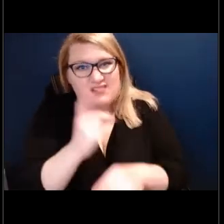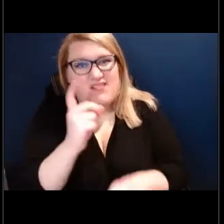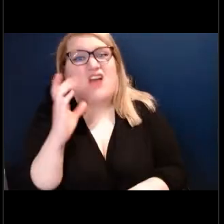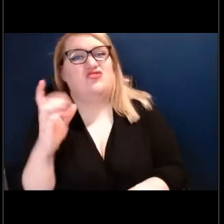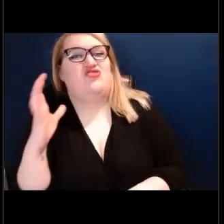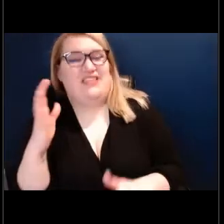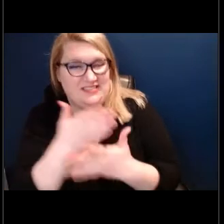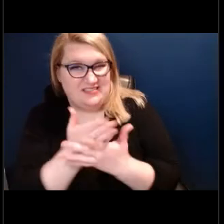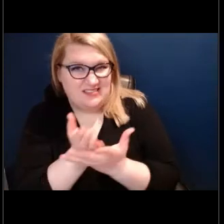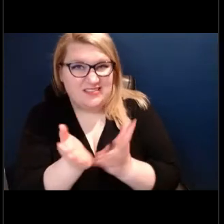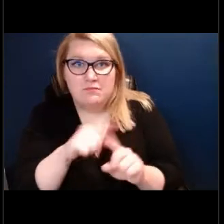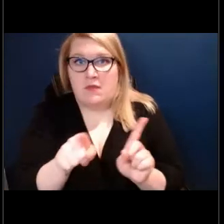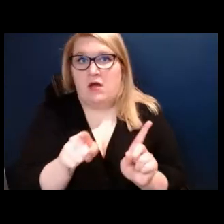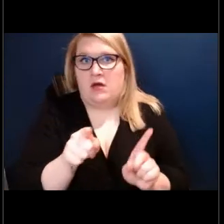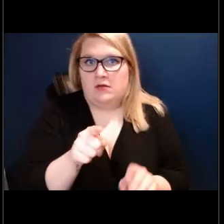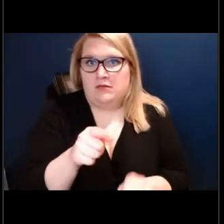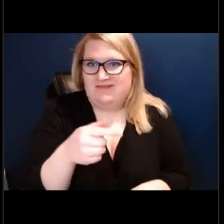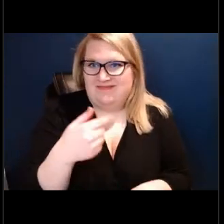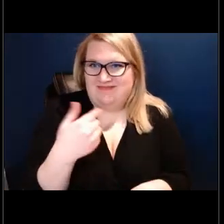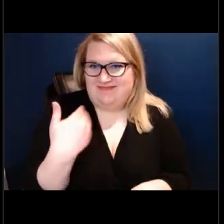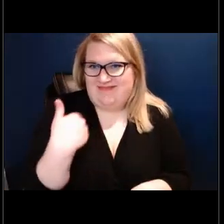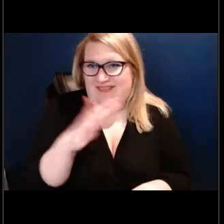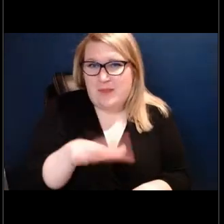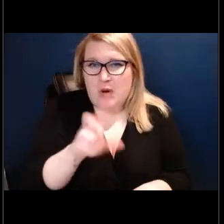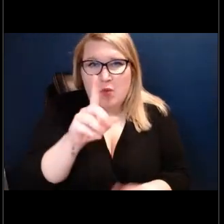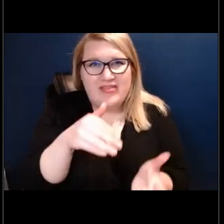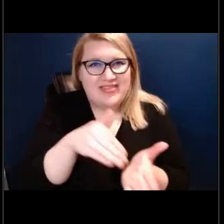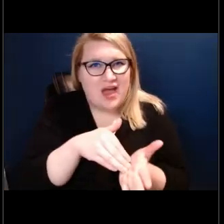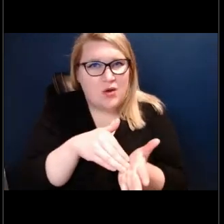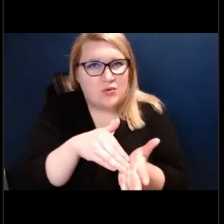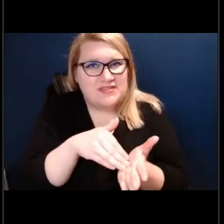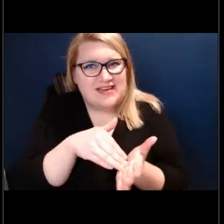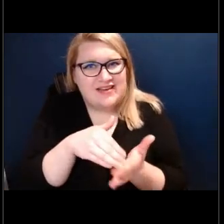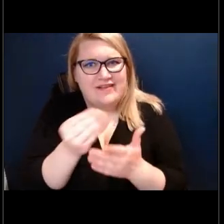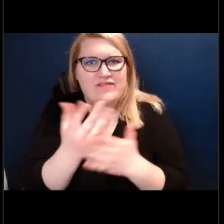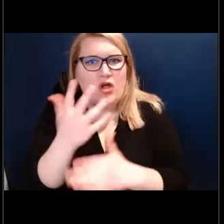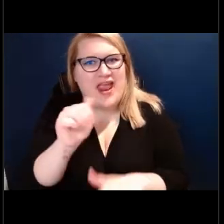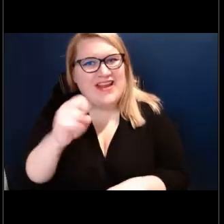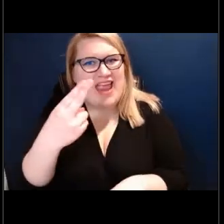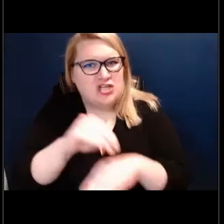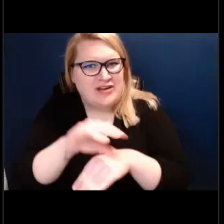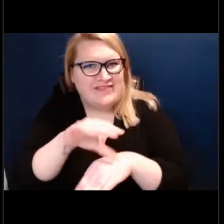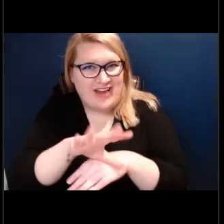around a thousand Volcanic Ash Advisories in a single year. So we're one of the busier centers.